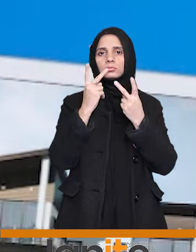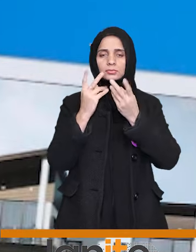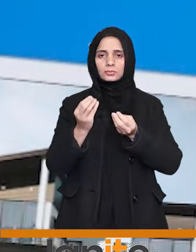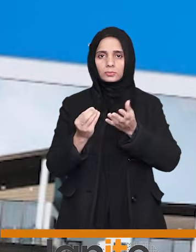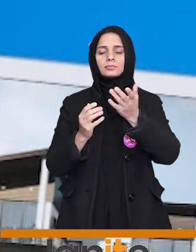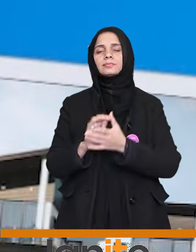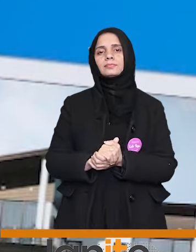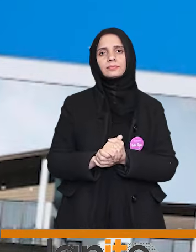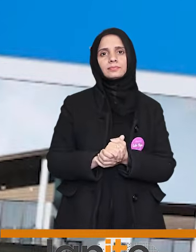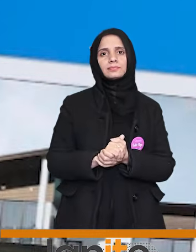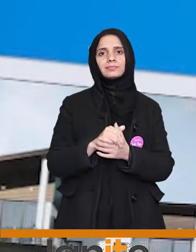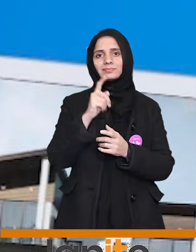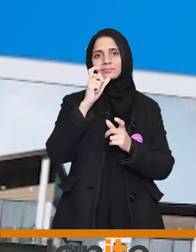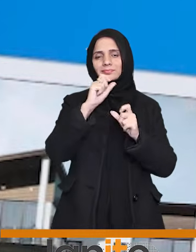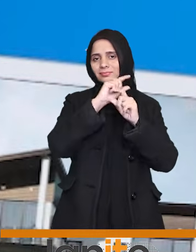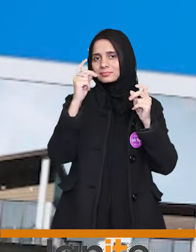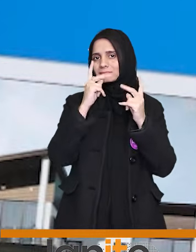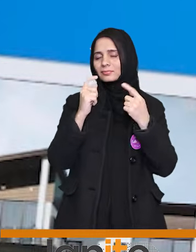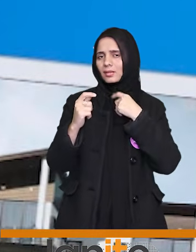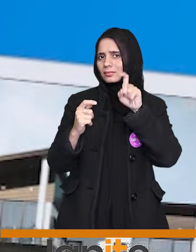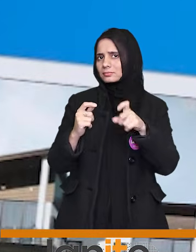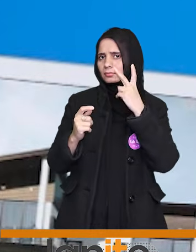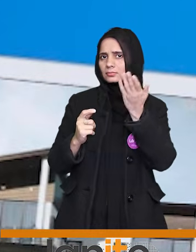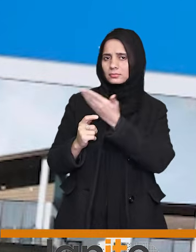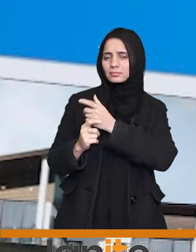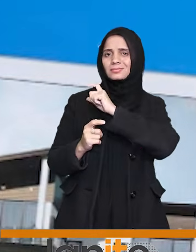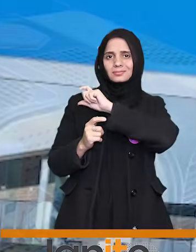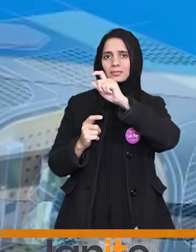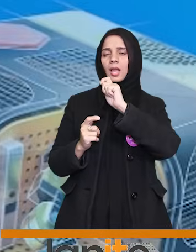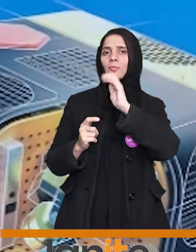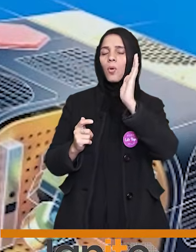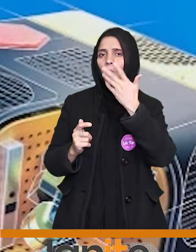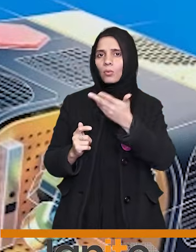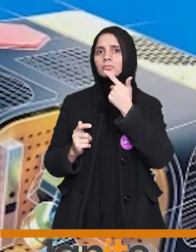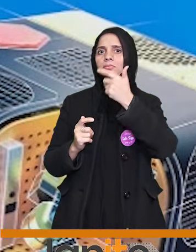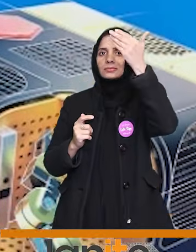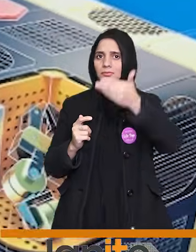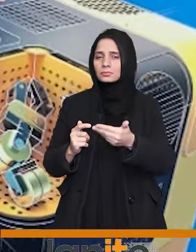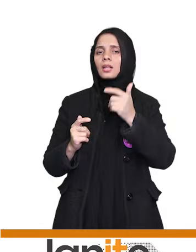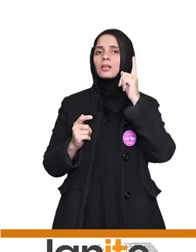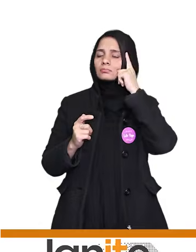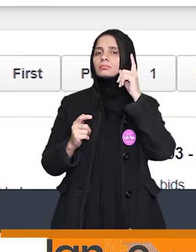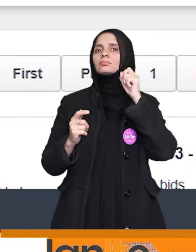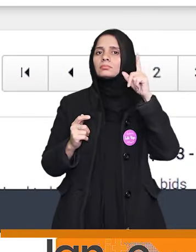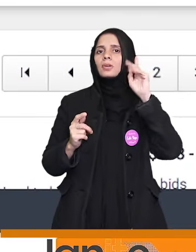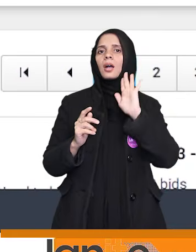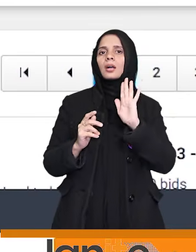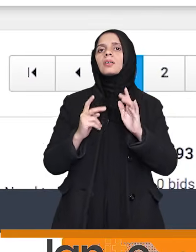a palate opens below. Which says, ‘browse projects, browse contests, brows categories’ If you click one ‘browse projects’.